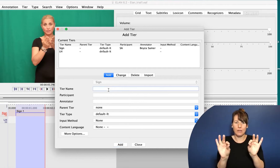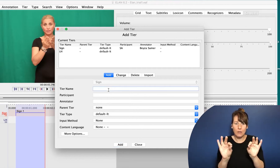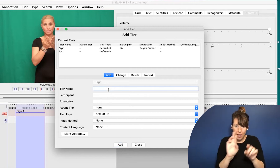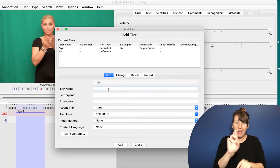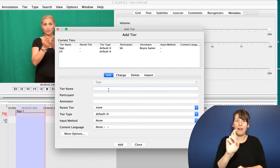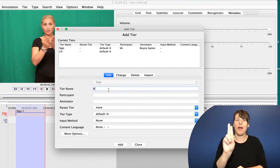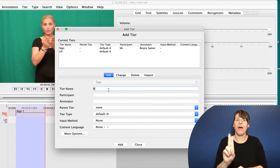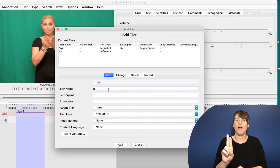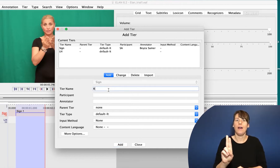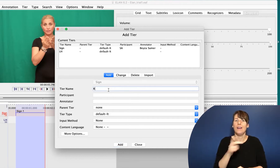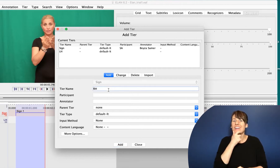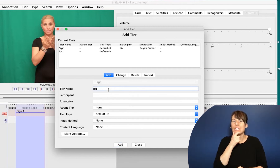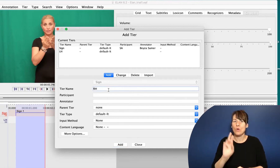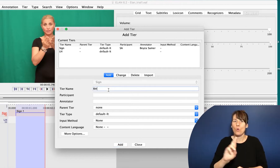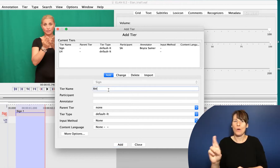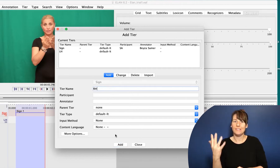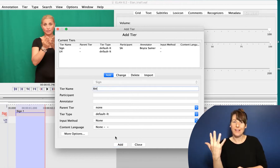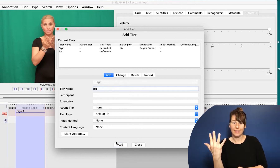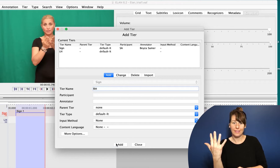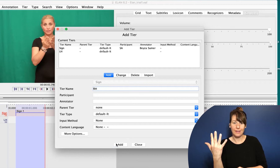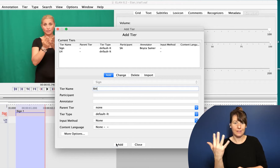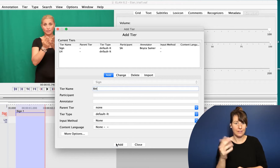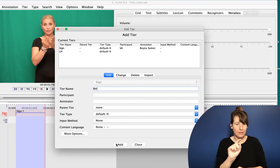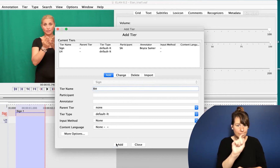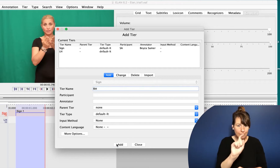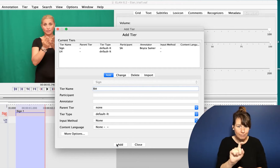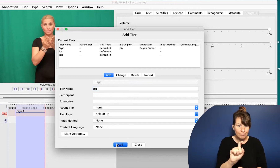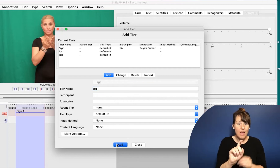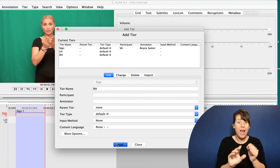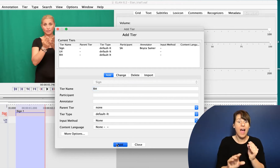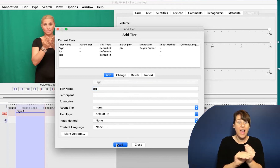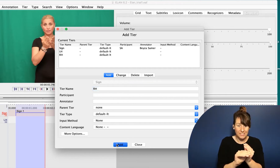Now I want to add another tier for right hand and I go to "Add".